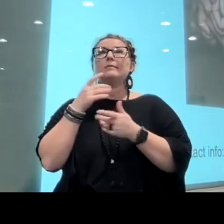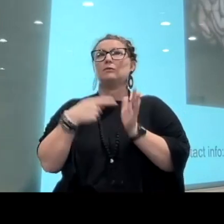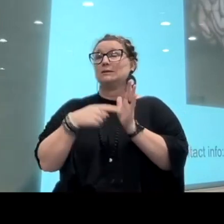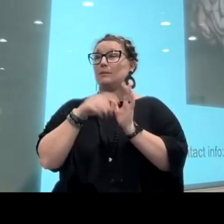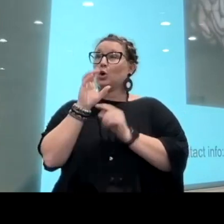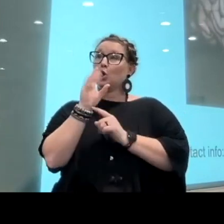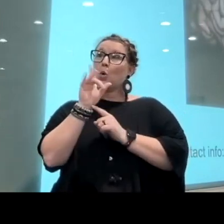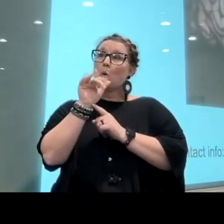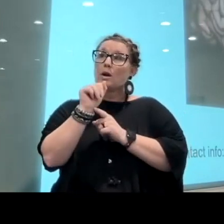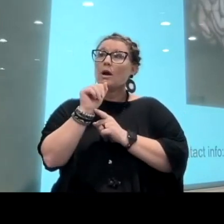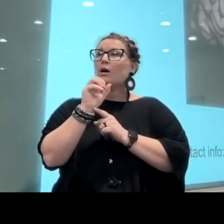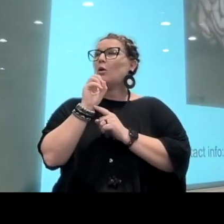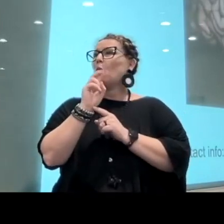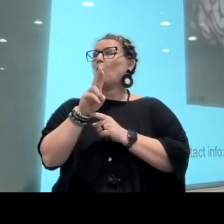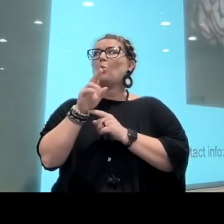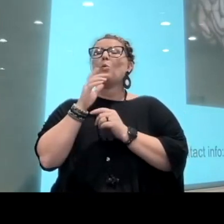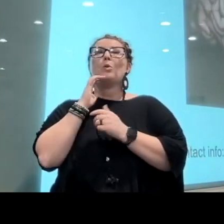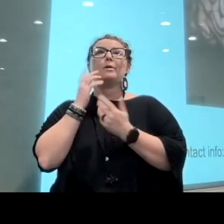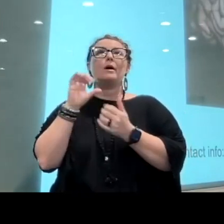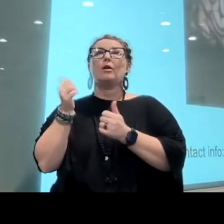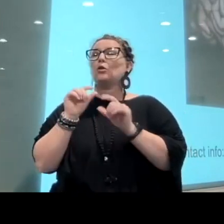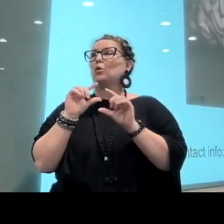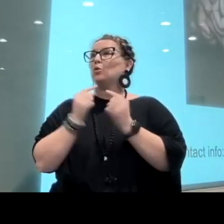Maybe that people who use asl and another sign language.